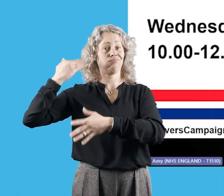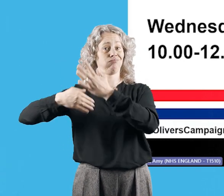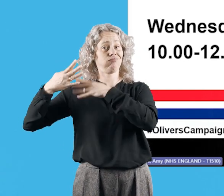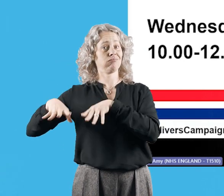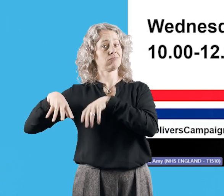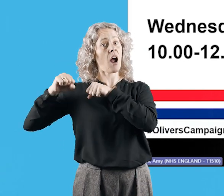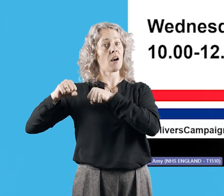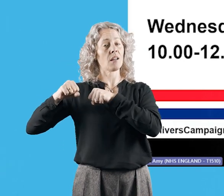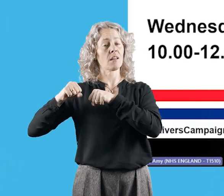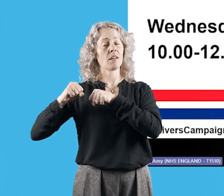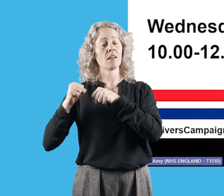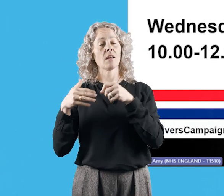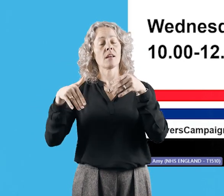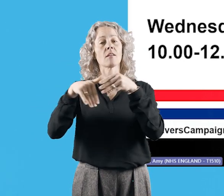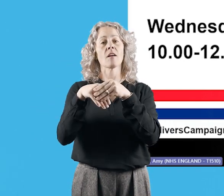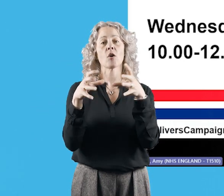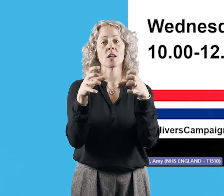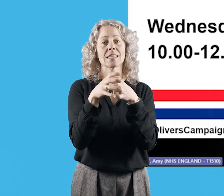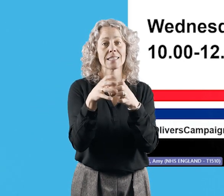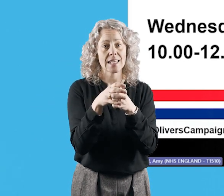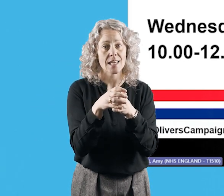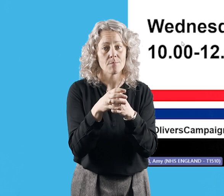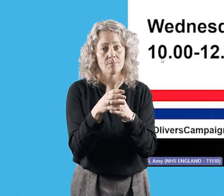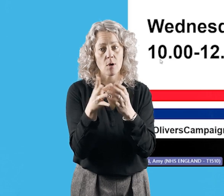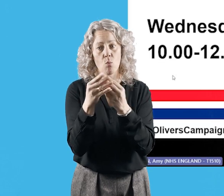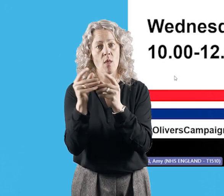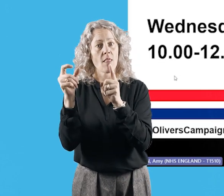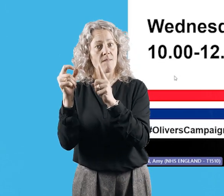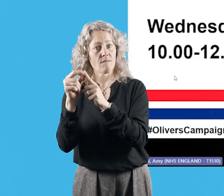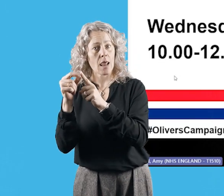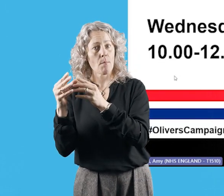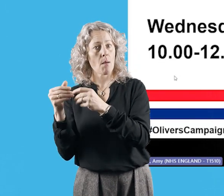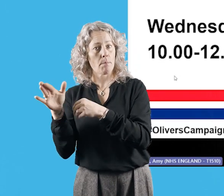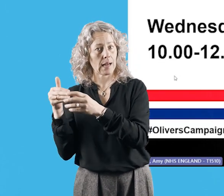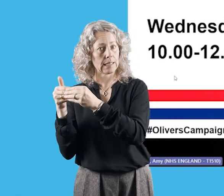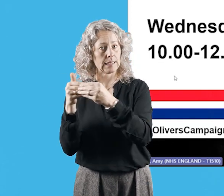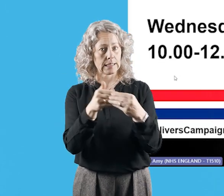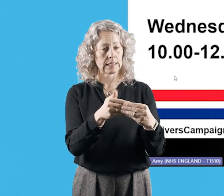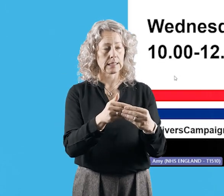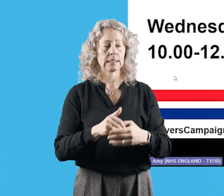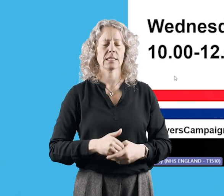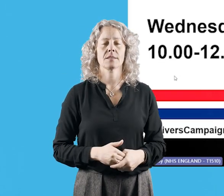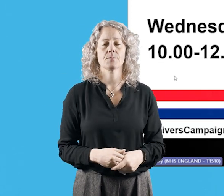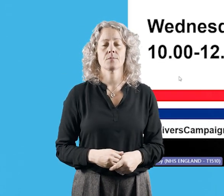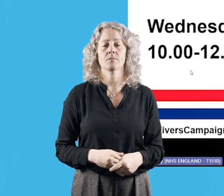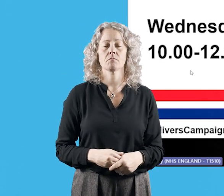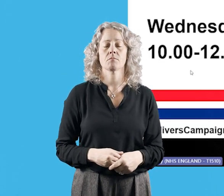and working as part of the team that Philippa has been leading and it's been a